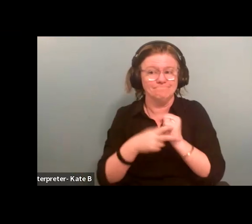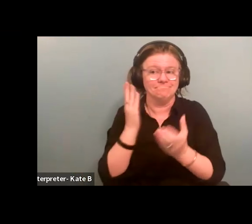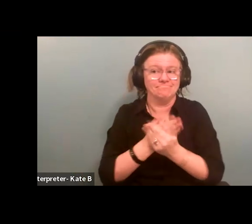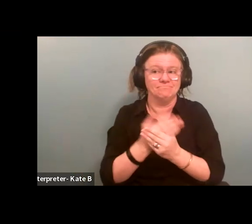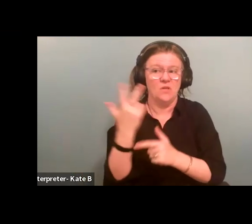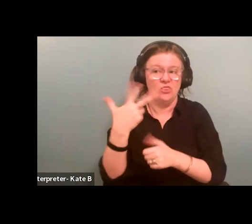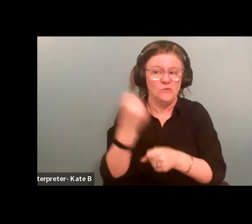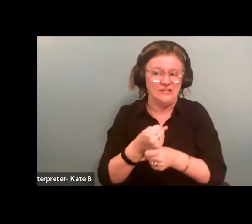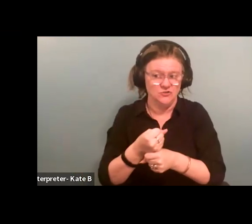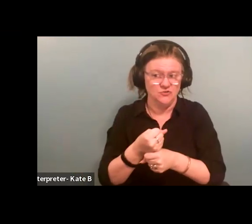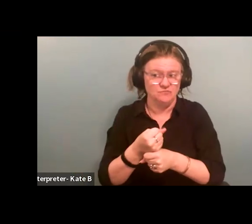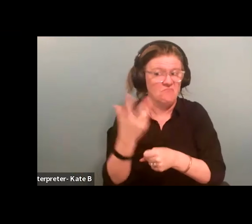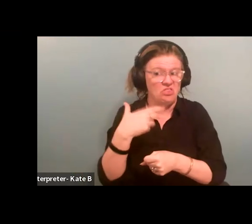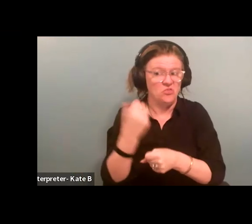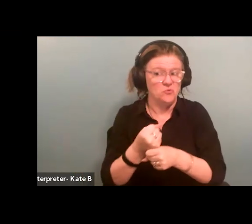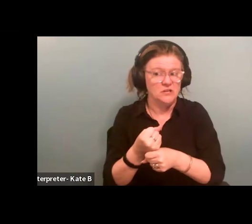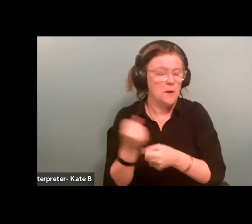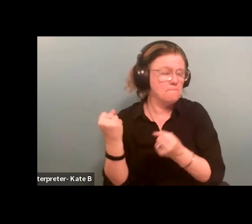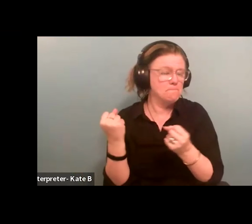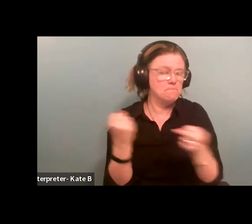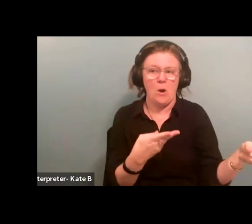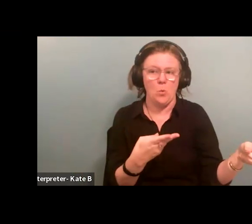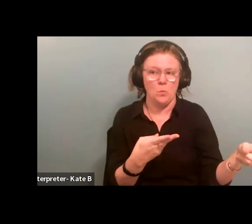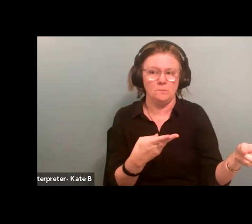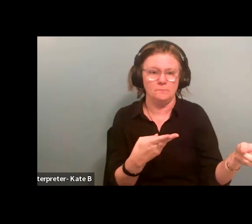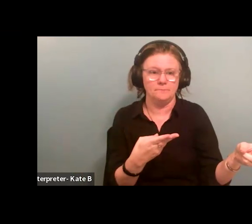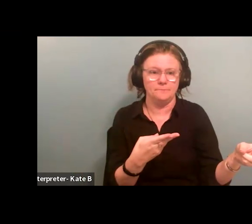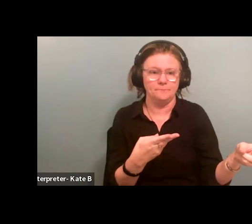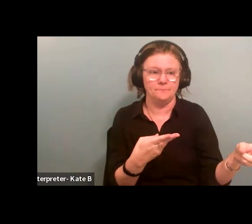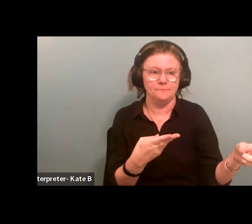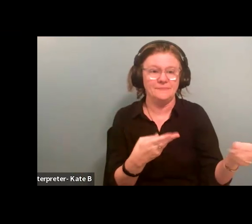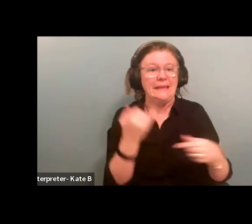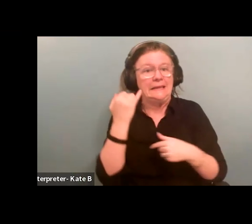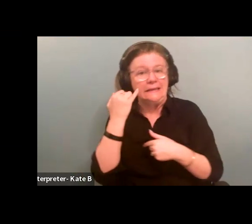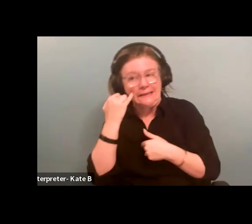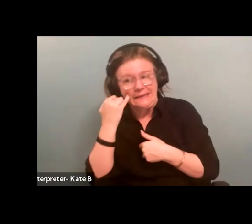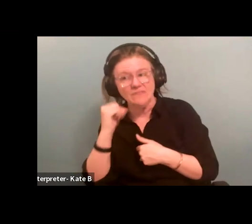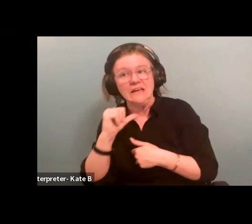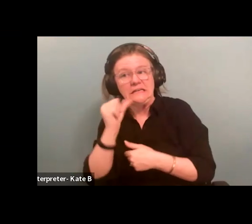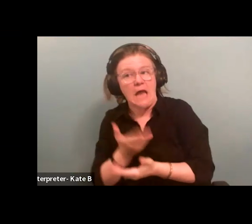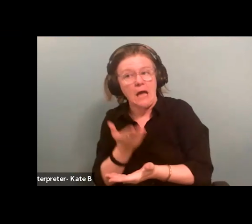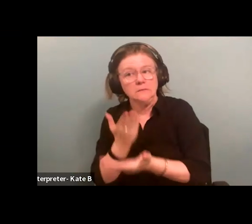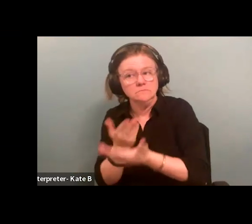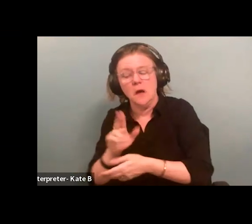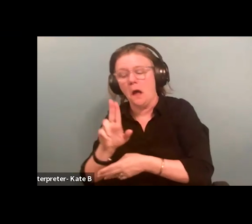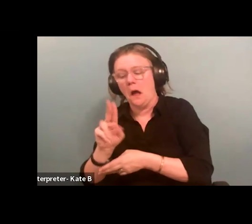After three years, they're purged out of the system. For unsubstantiated cases, even if that